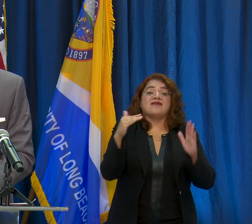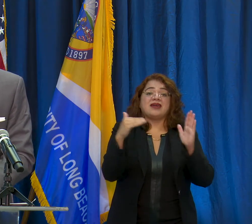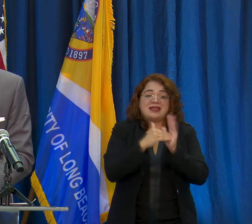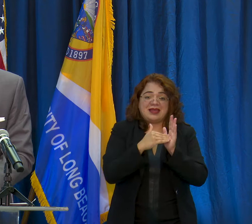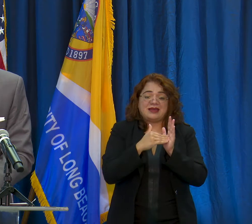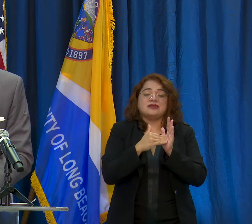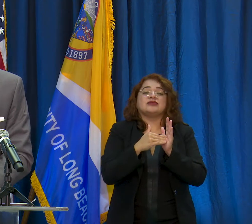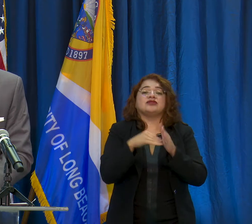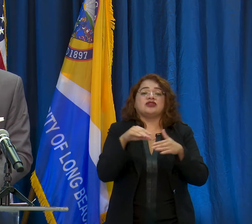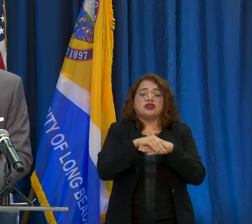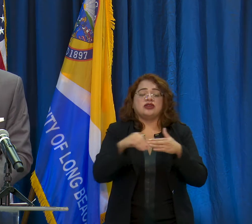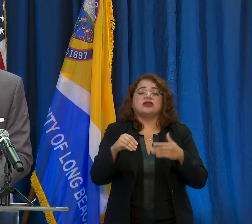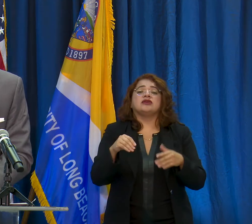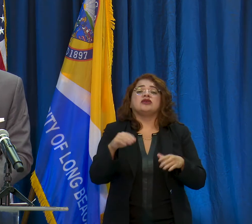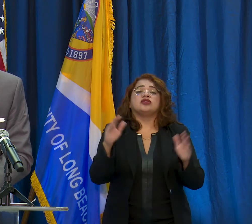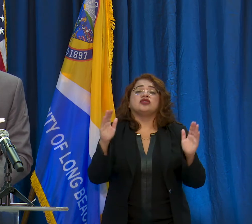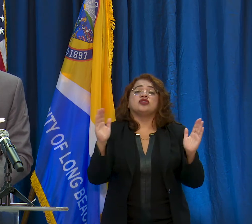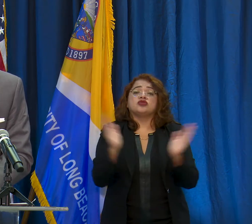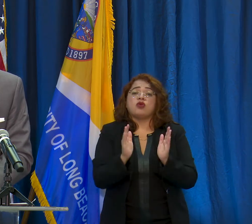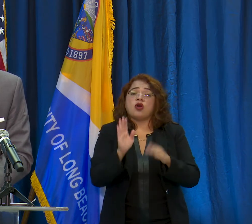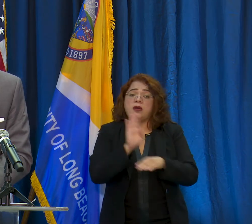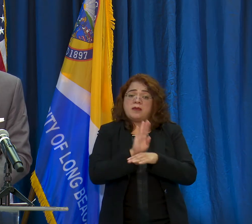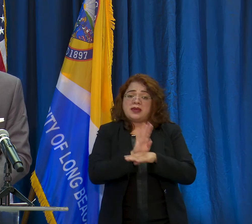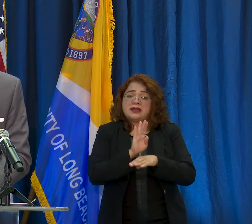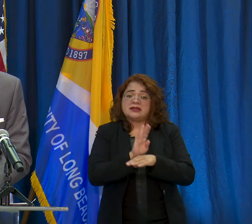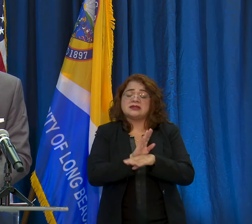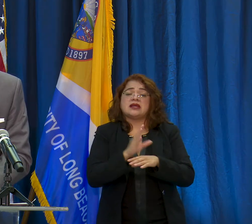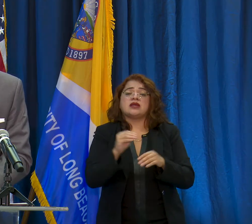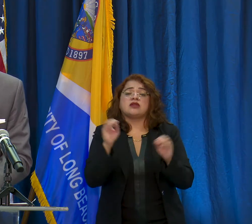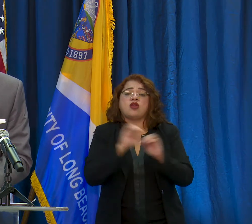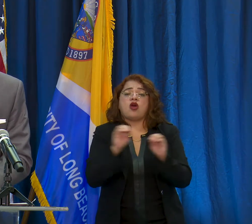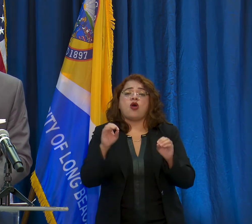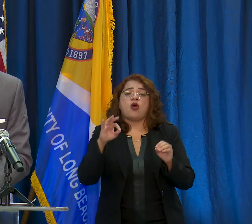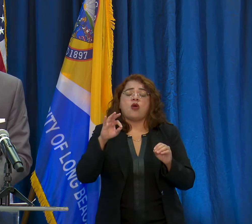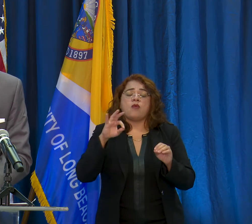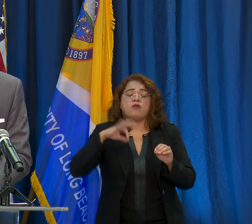businesses and non-profit organizations purchase personal protective